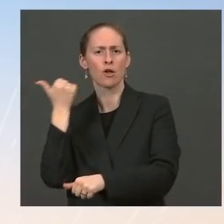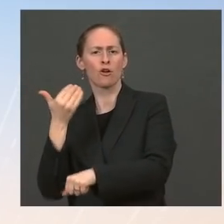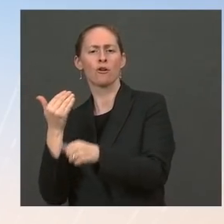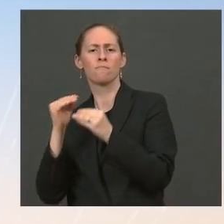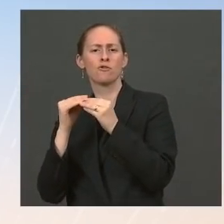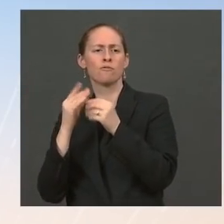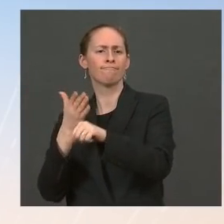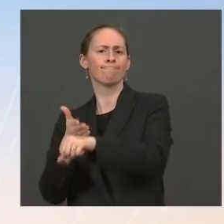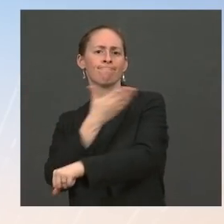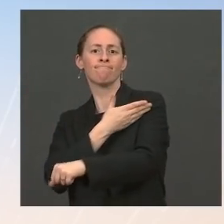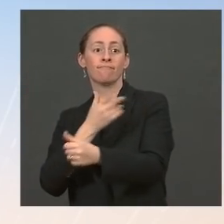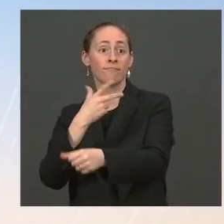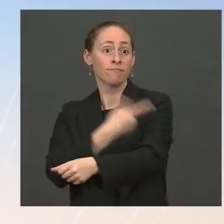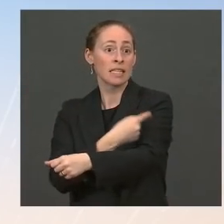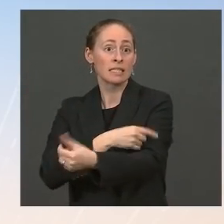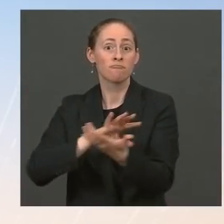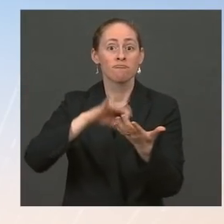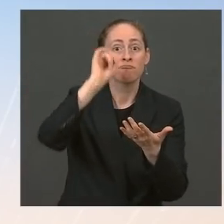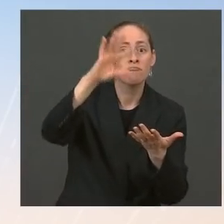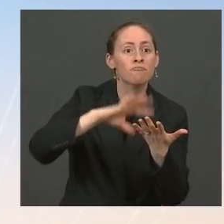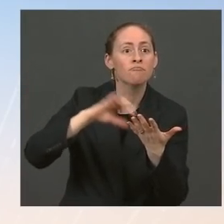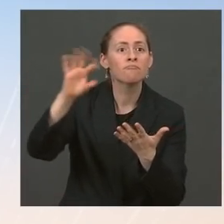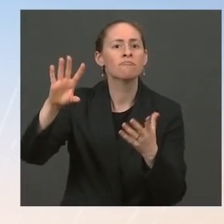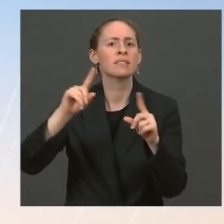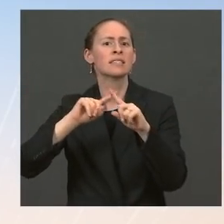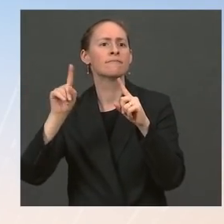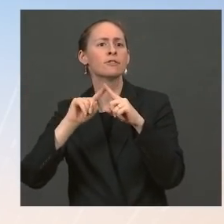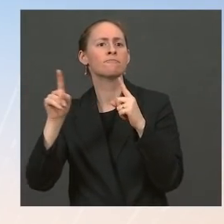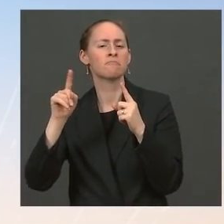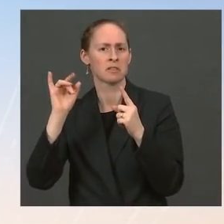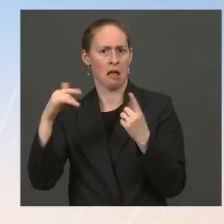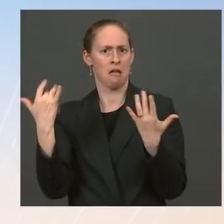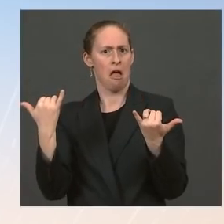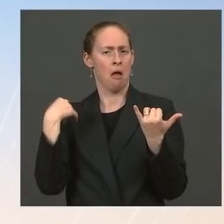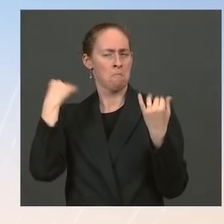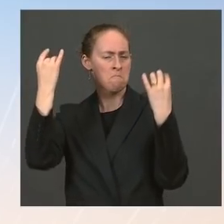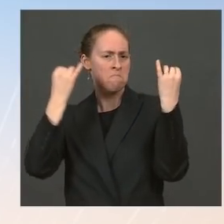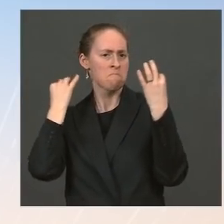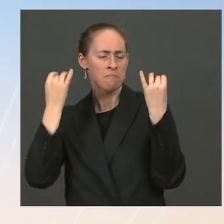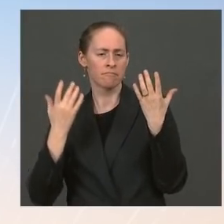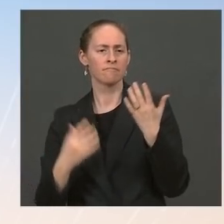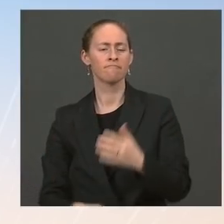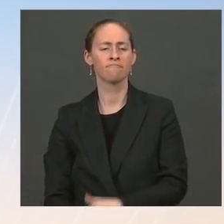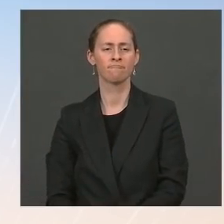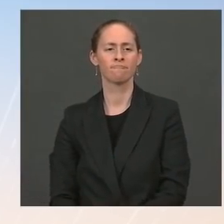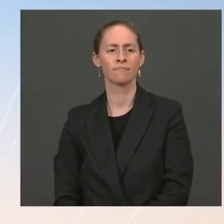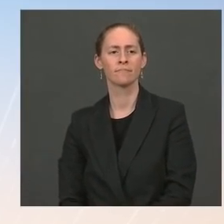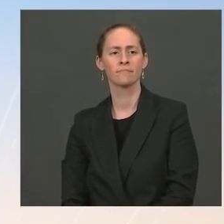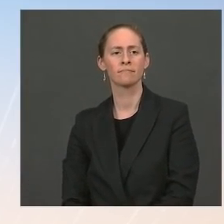something that is certainly on the minds of all leaders; strengthening North American supply chains; enhancing competitiveness;